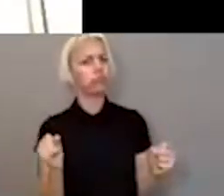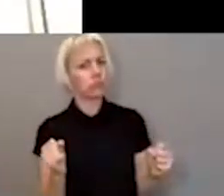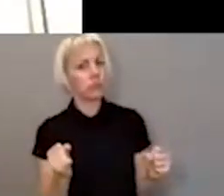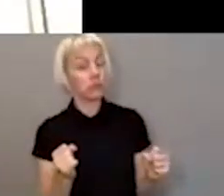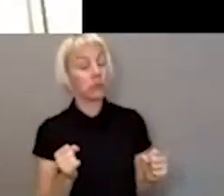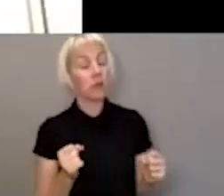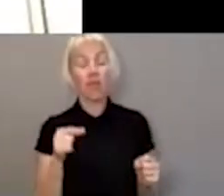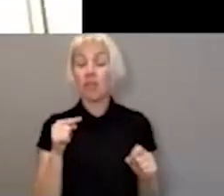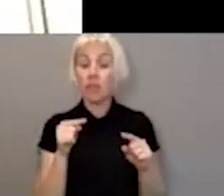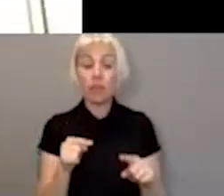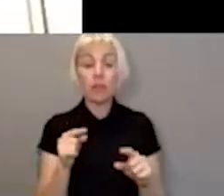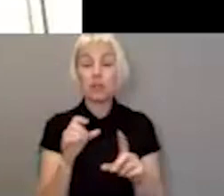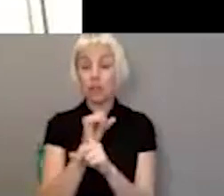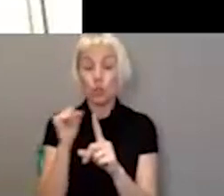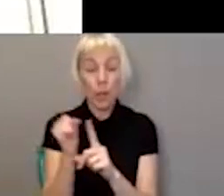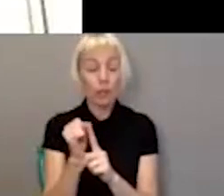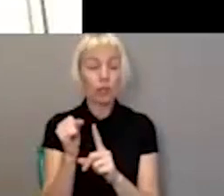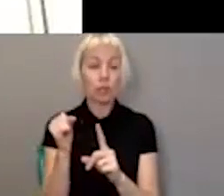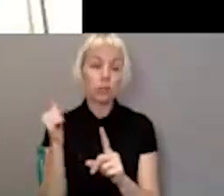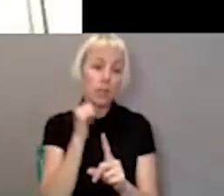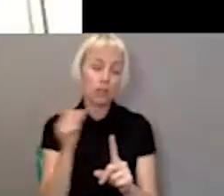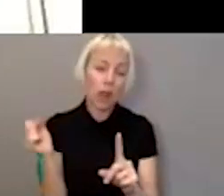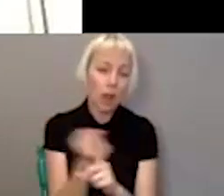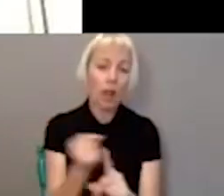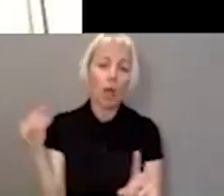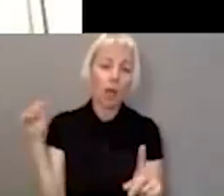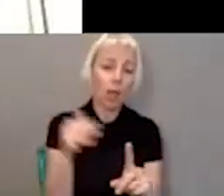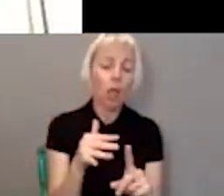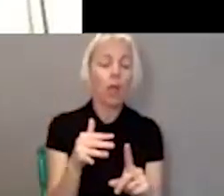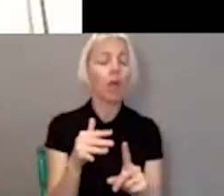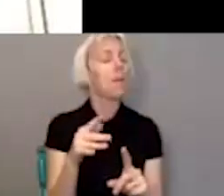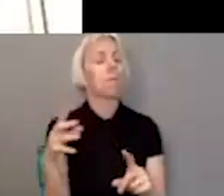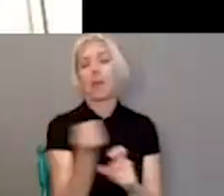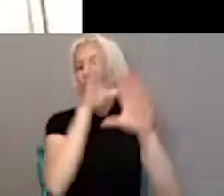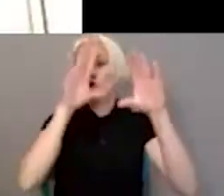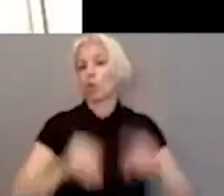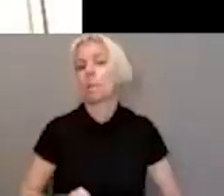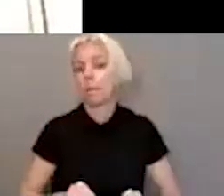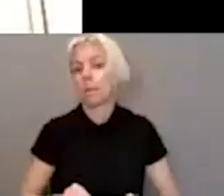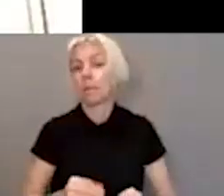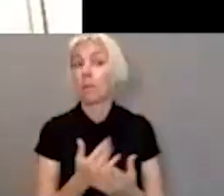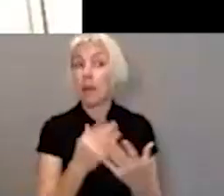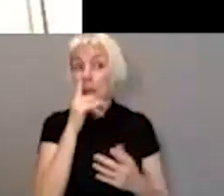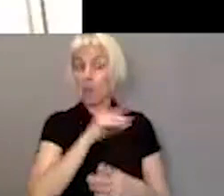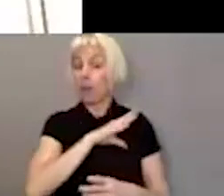order to do that, there are many people that can be involved in doing it. For an individual level, I think for women, it is important to become as economically independent as you